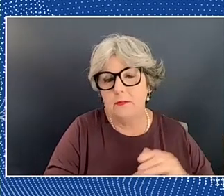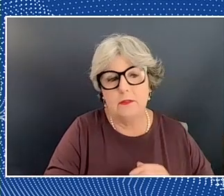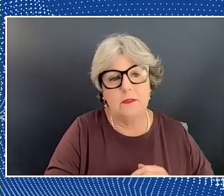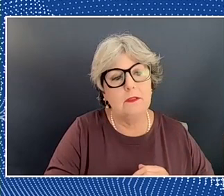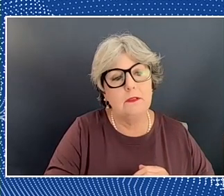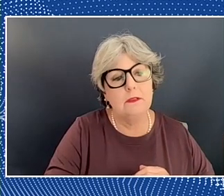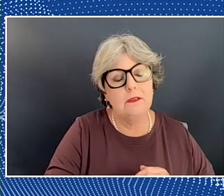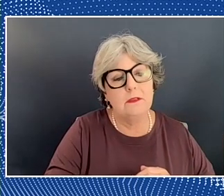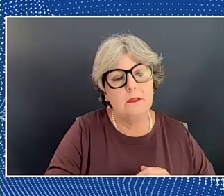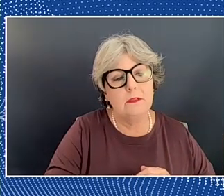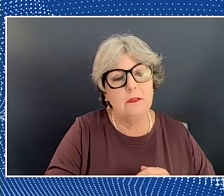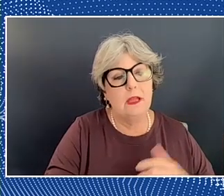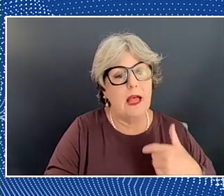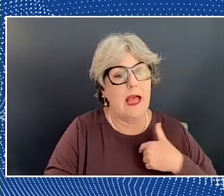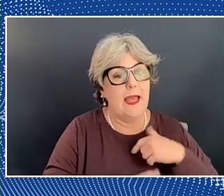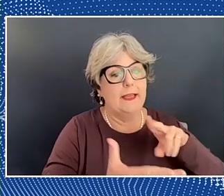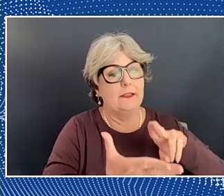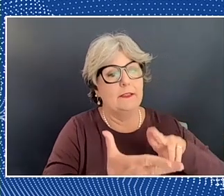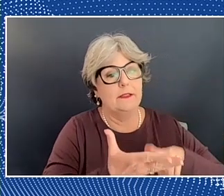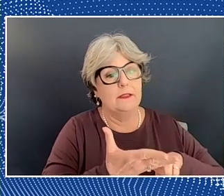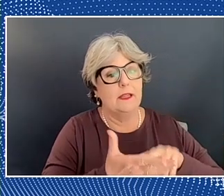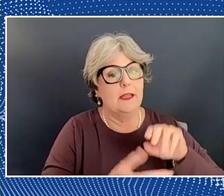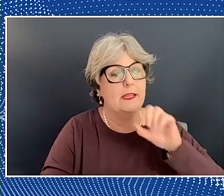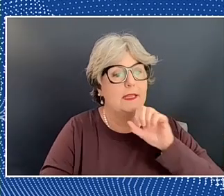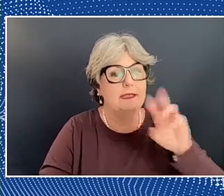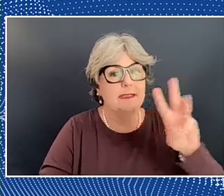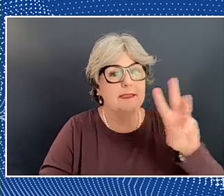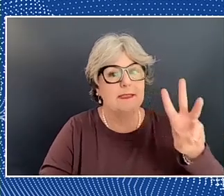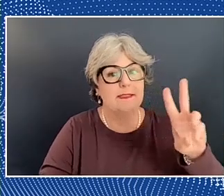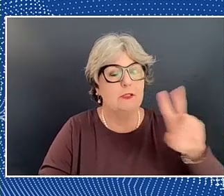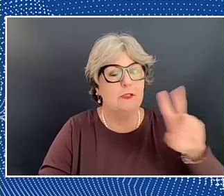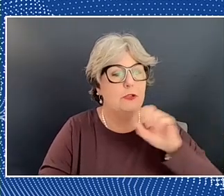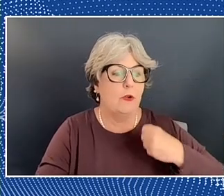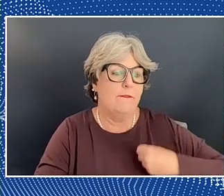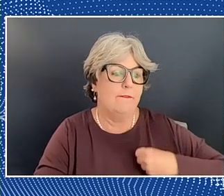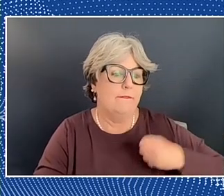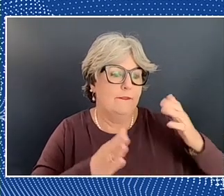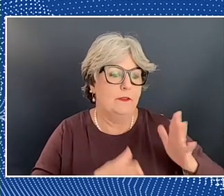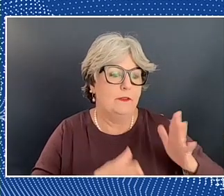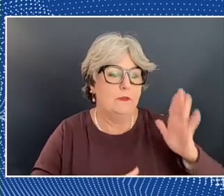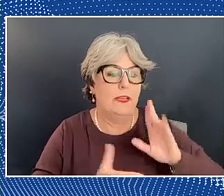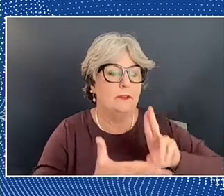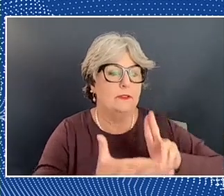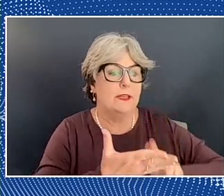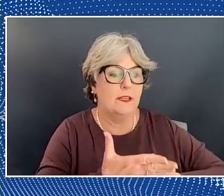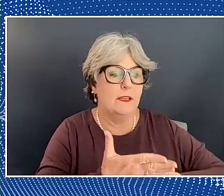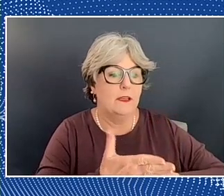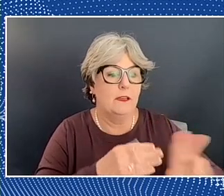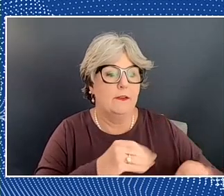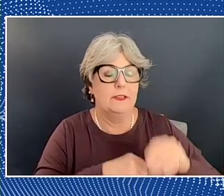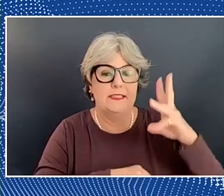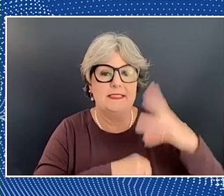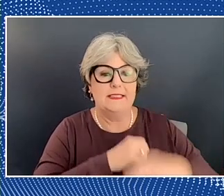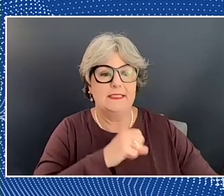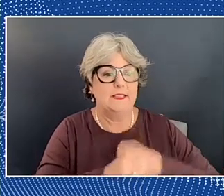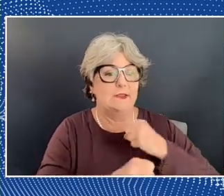know, I had to sign- I'm a 62-year-old veteran. I had to sign on for an additional six years in order to be able to get the GI Bill benefits.